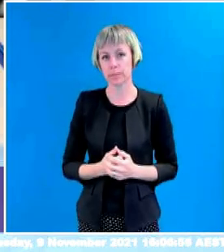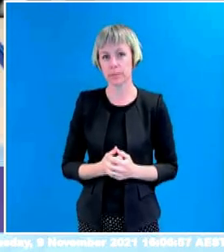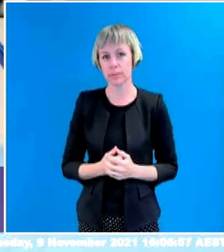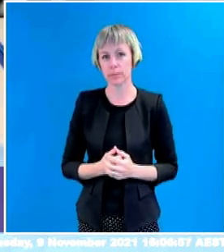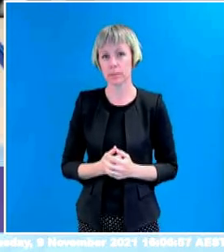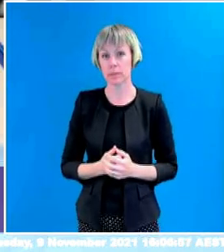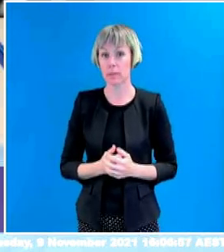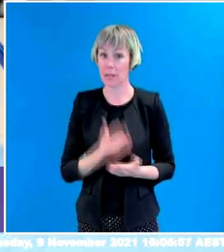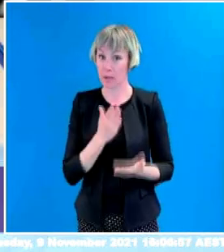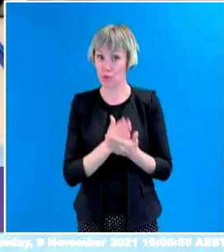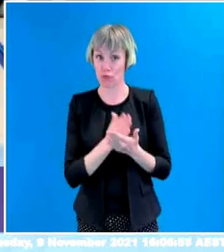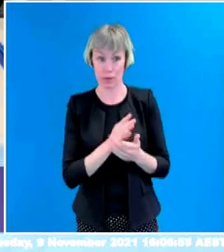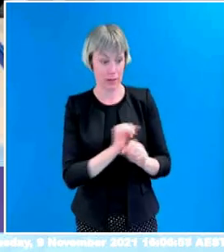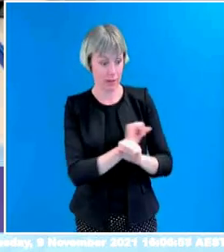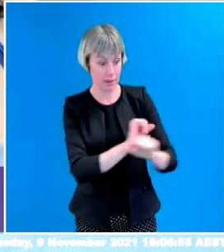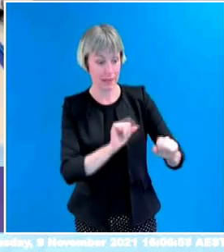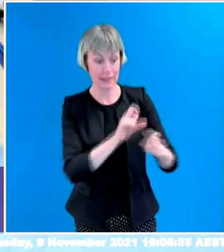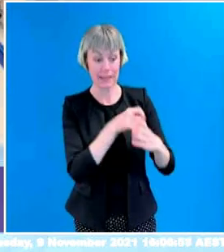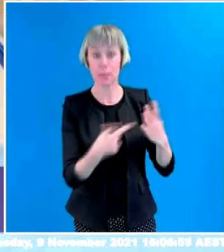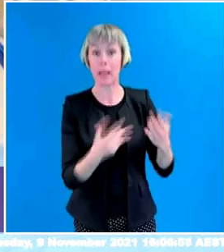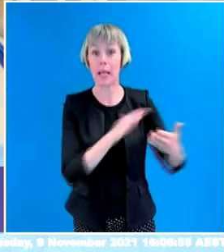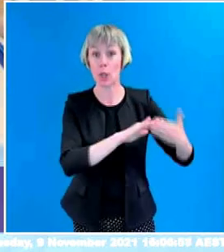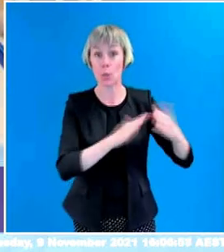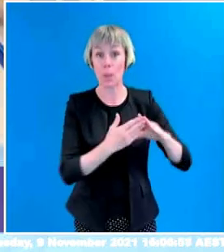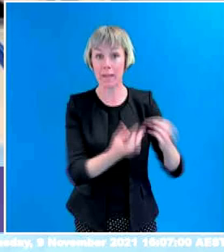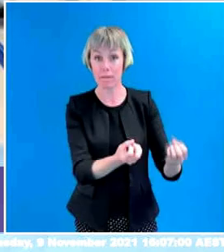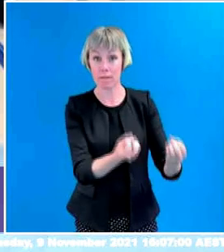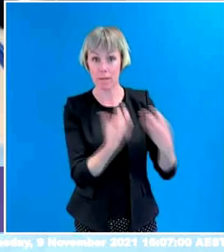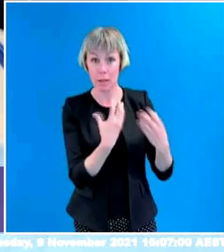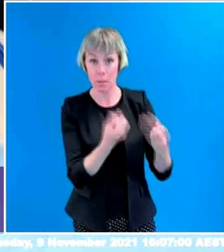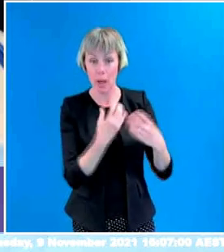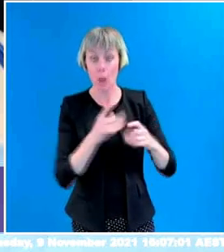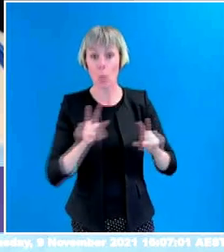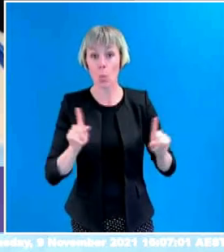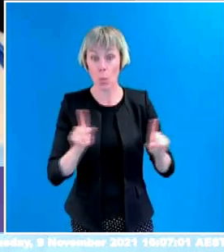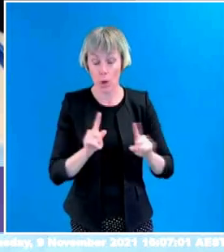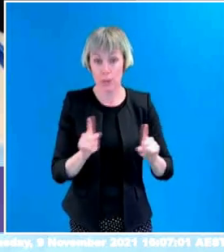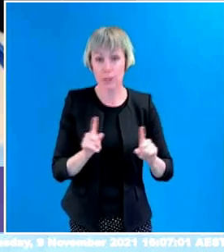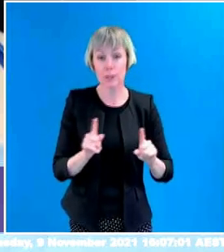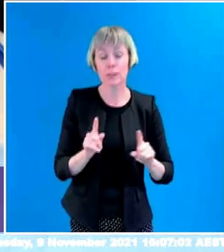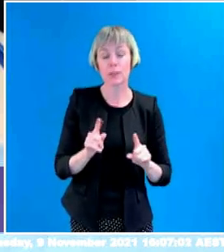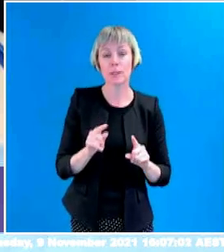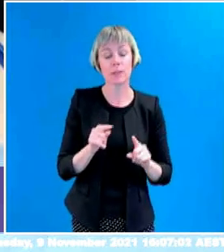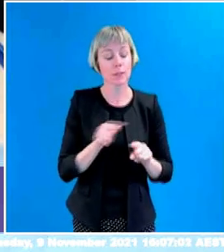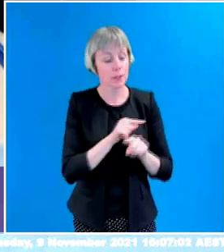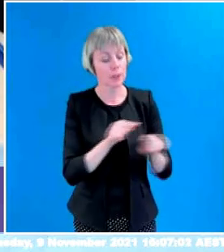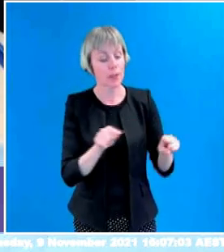disability community was that they wanted stretch --- they wanted to